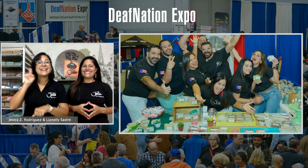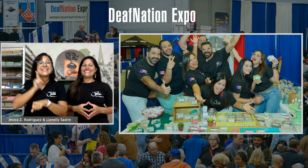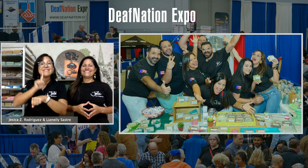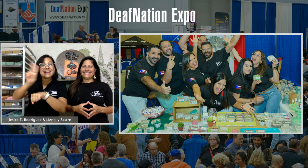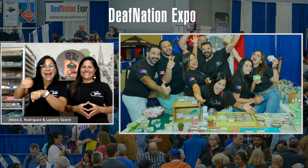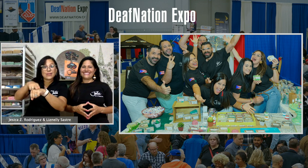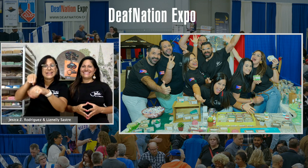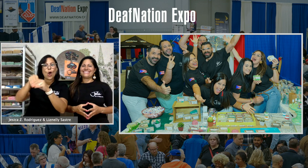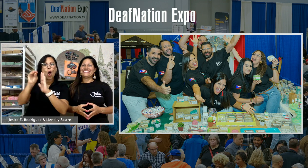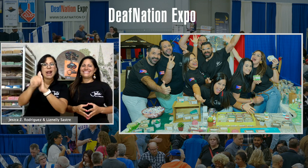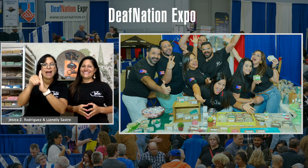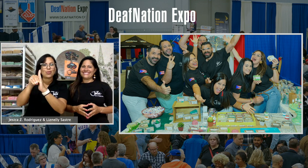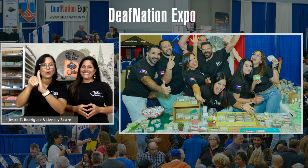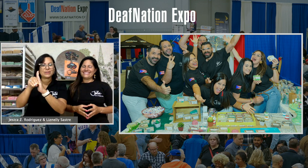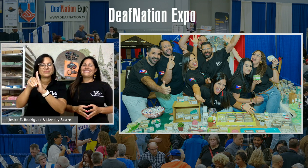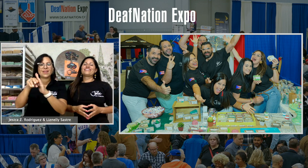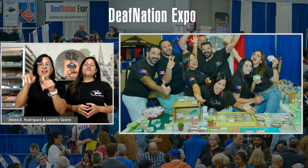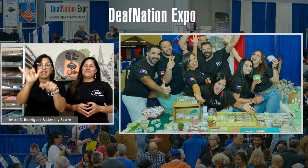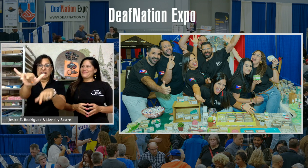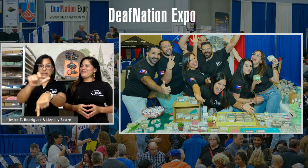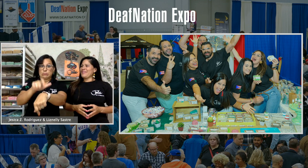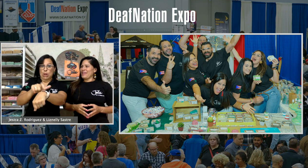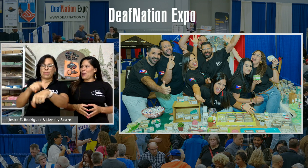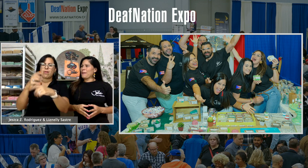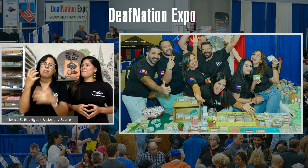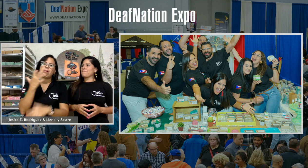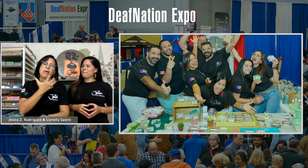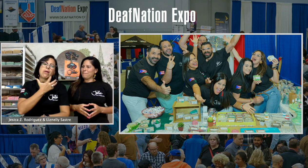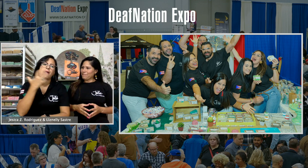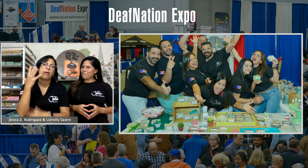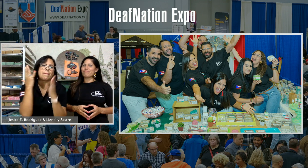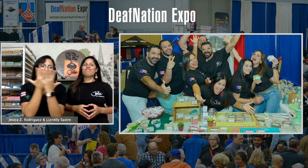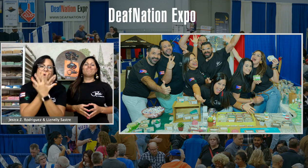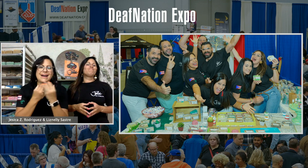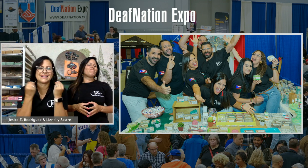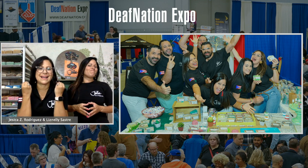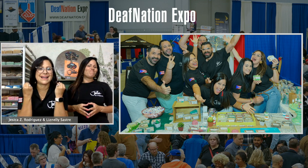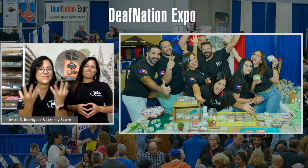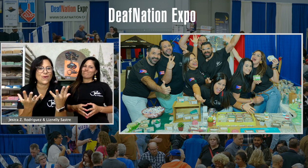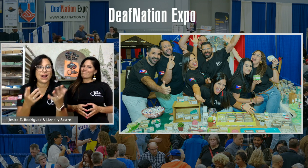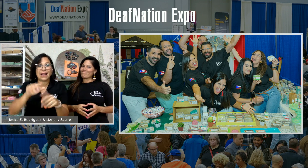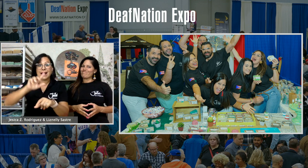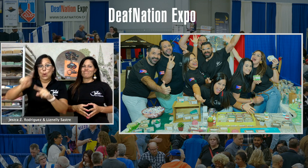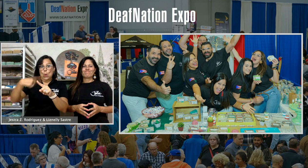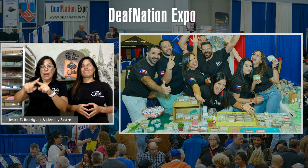at DeafNation in Orlando. At that time, it was amazing and so beautiful!